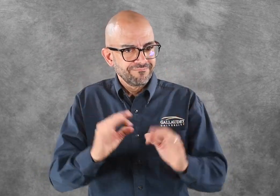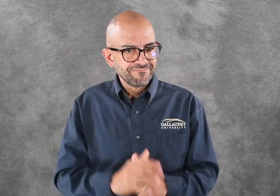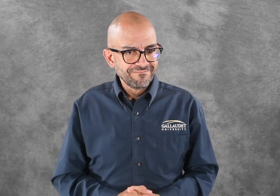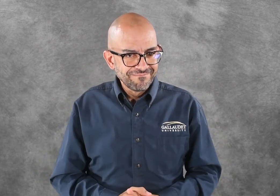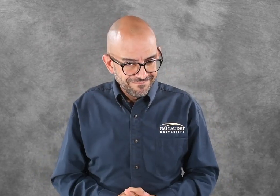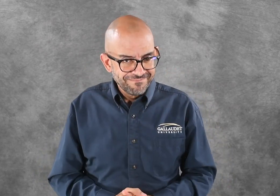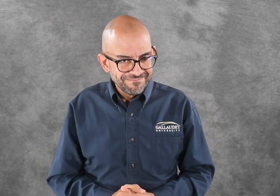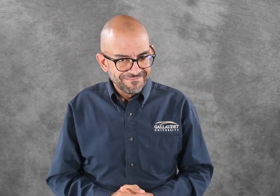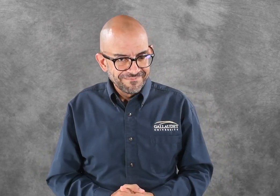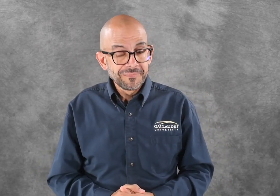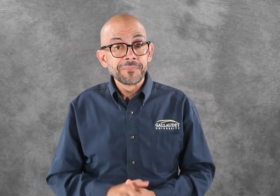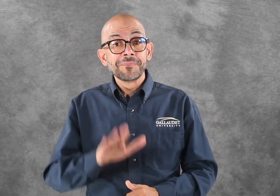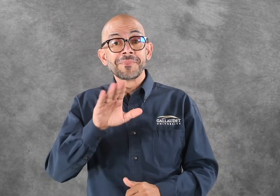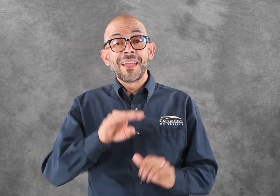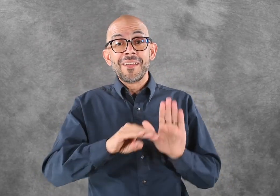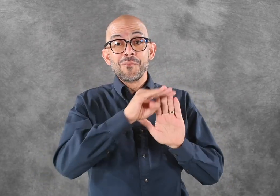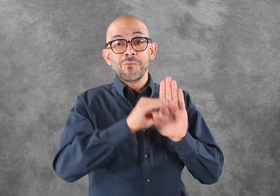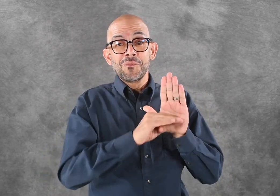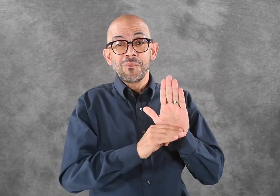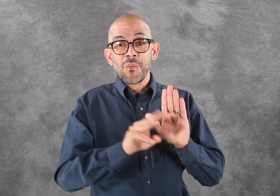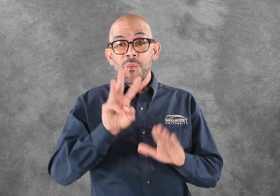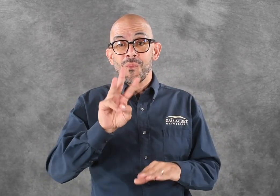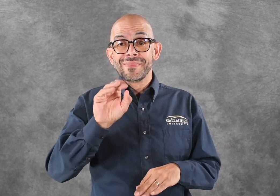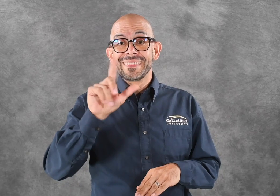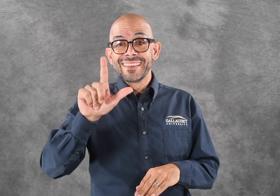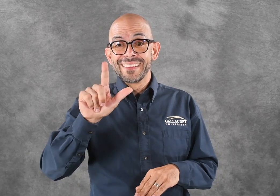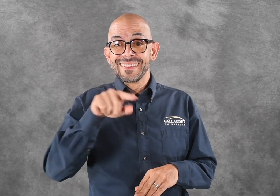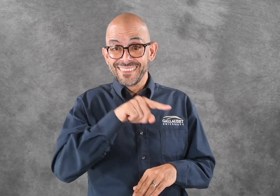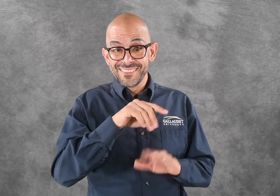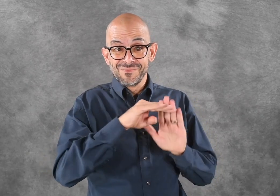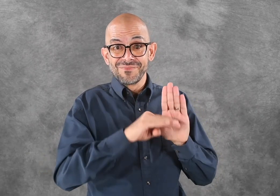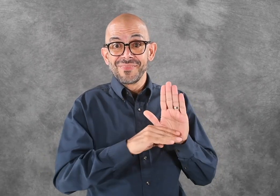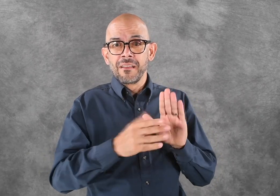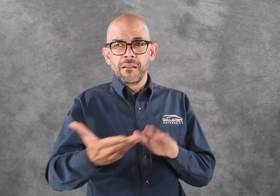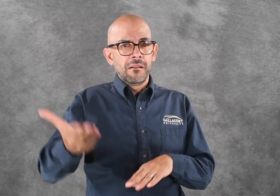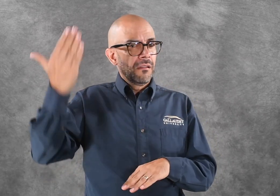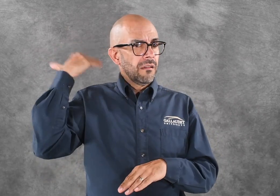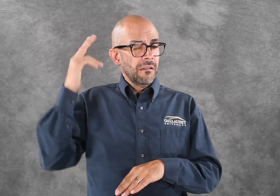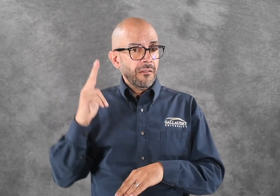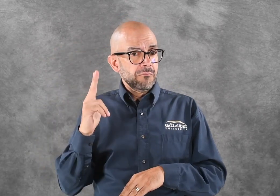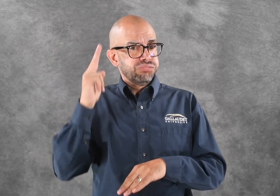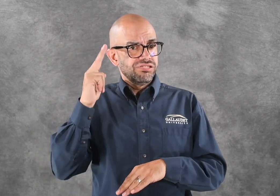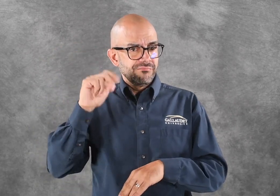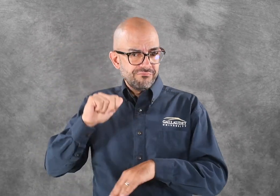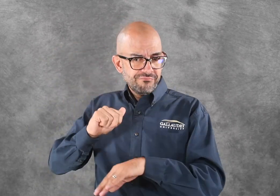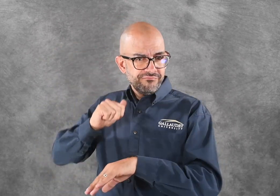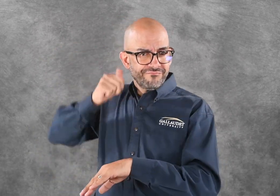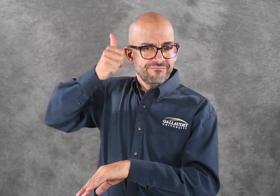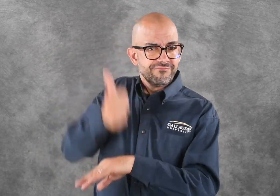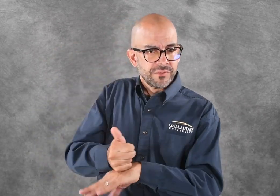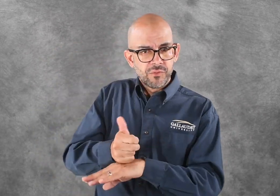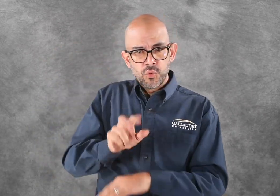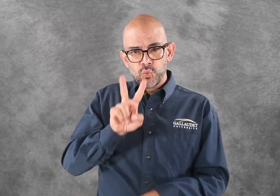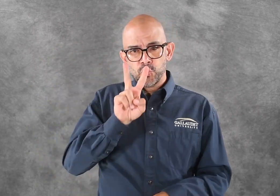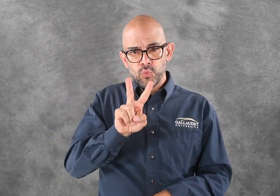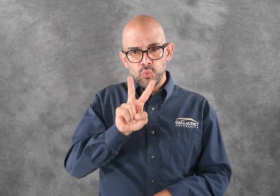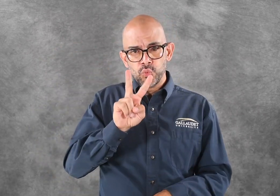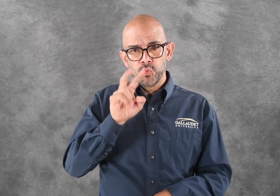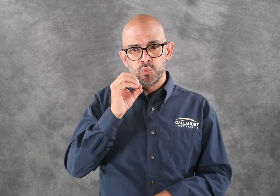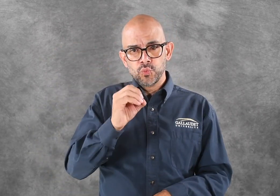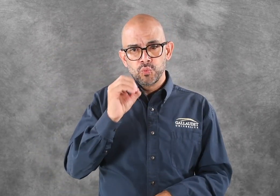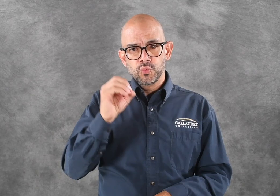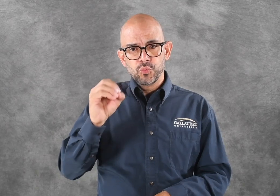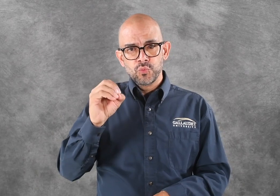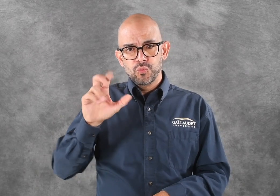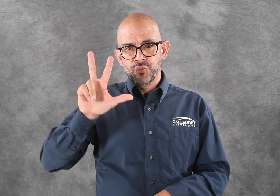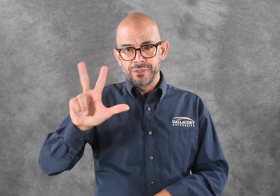World Deaf Leadership was founded in 2003.